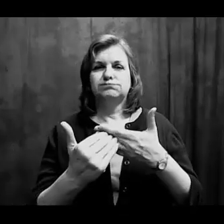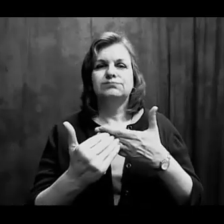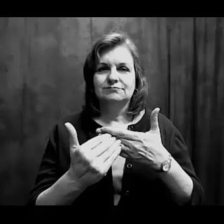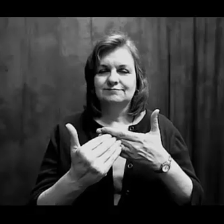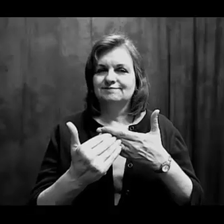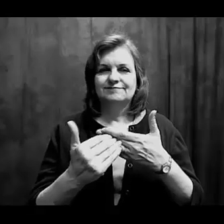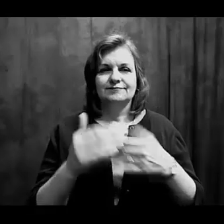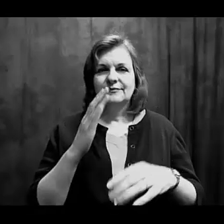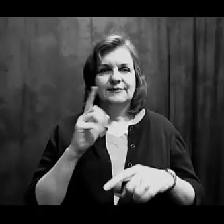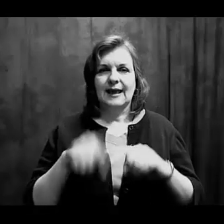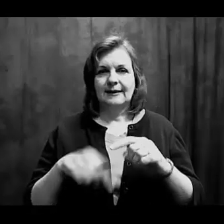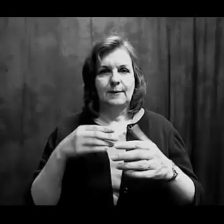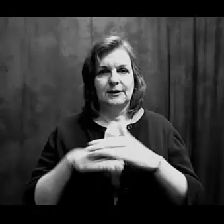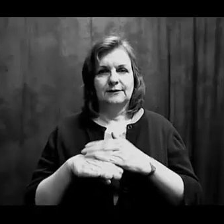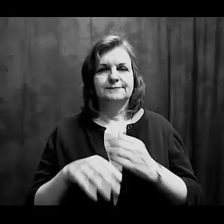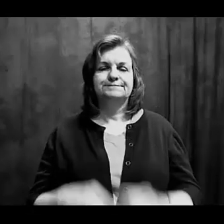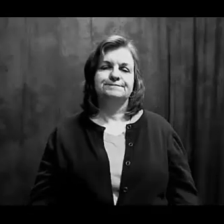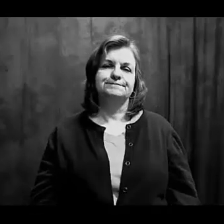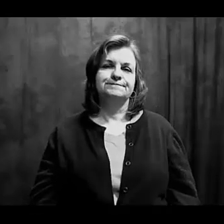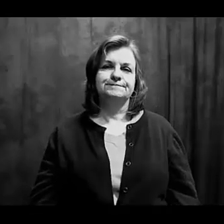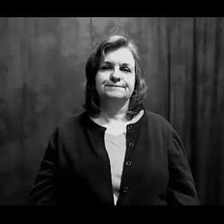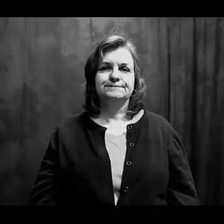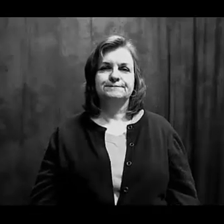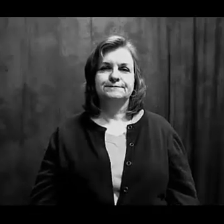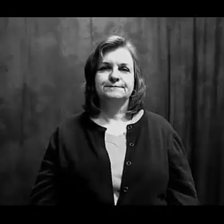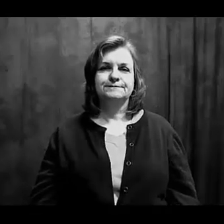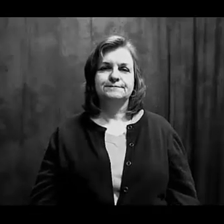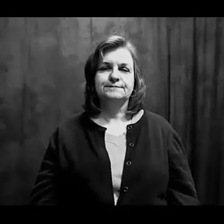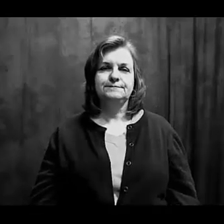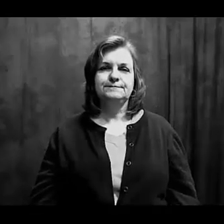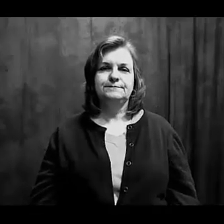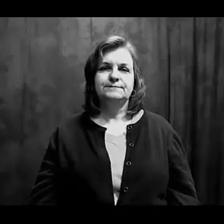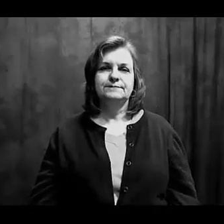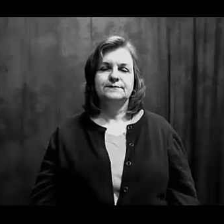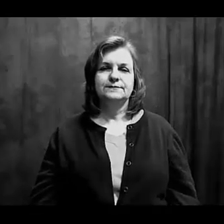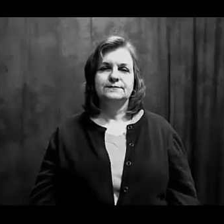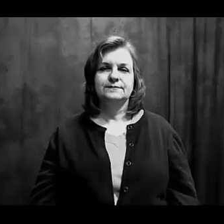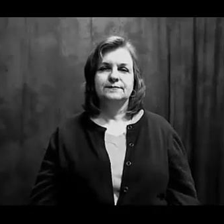that some things are blocked